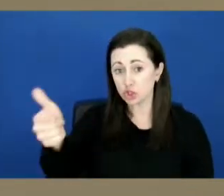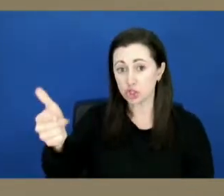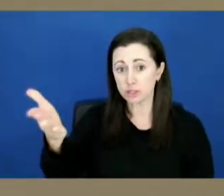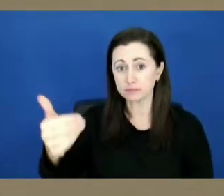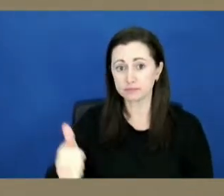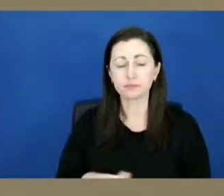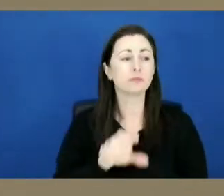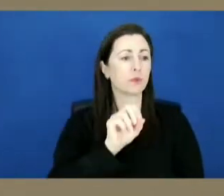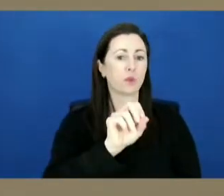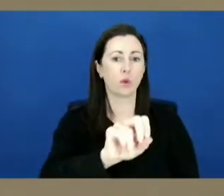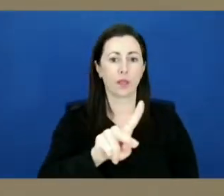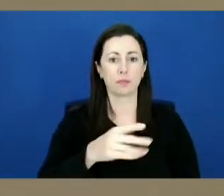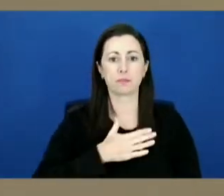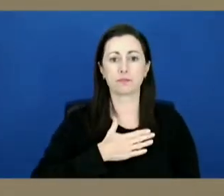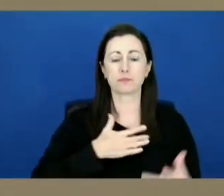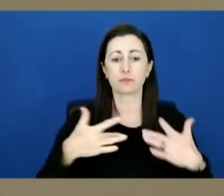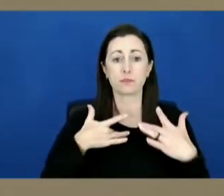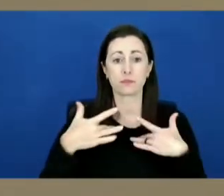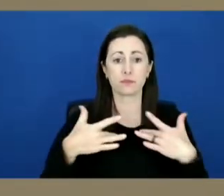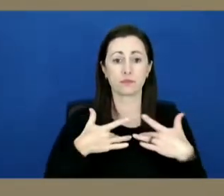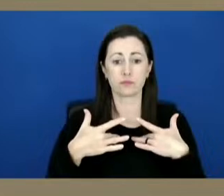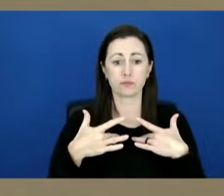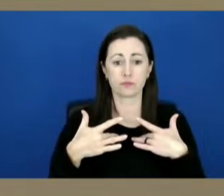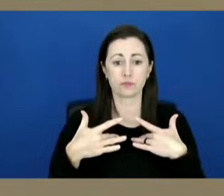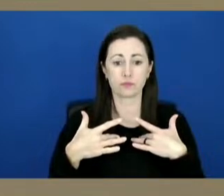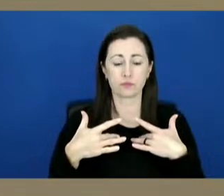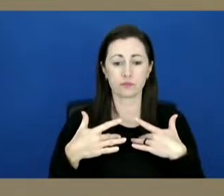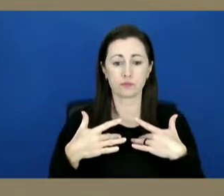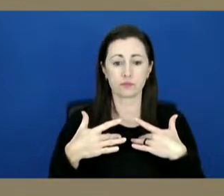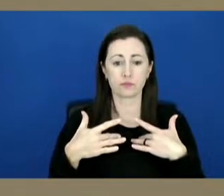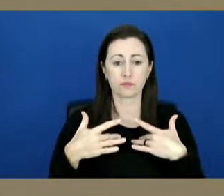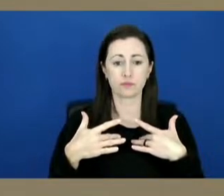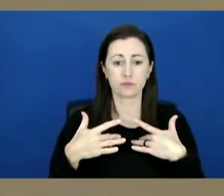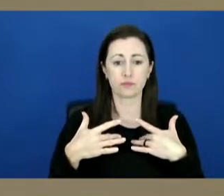I DIDN'T HEAR YOU. YOUR TURN.